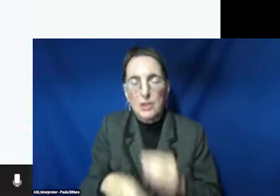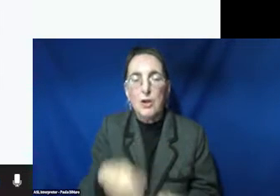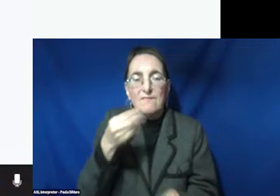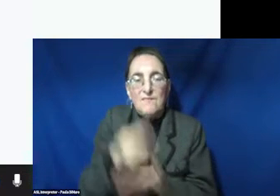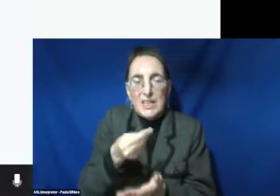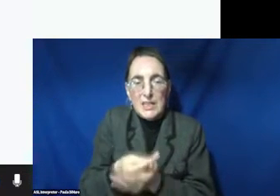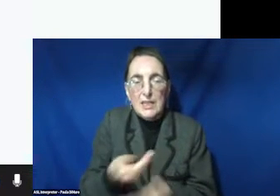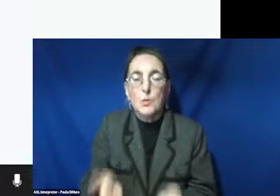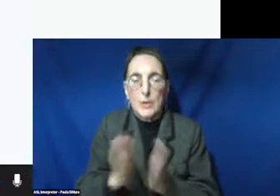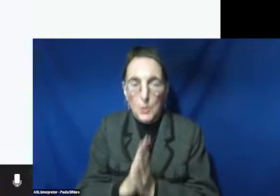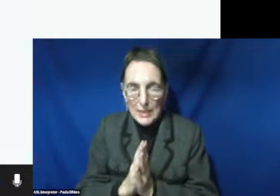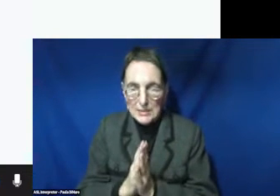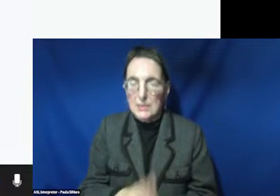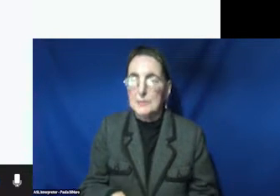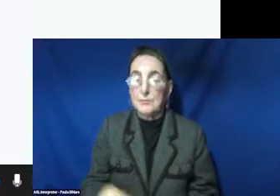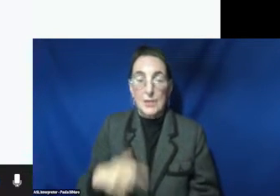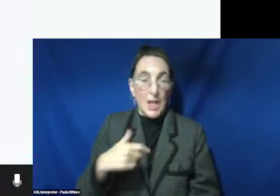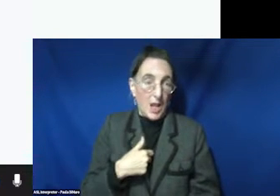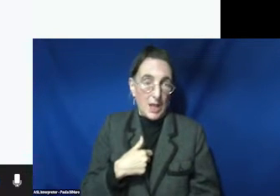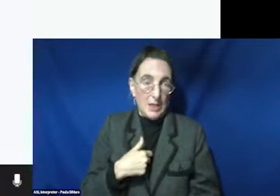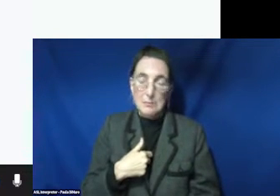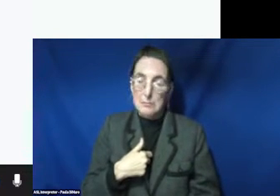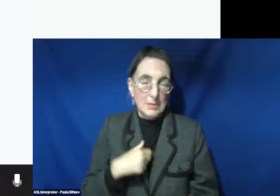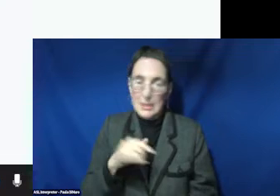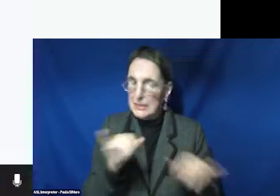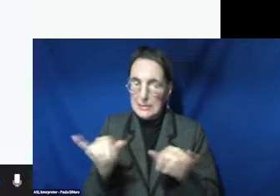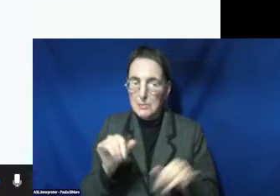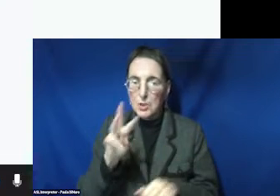So I am in a very similar wizard format in terms of proposal.